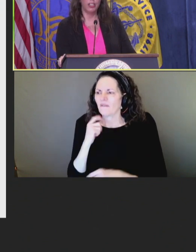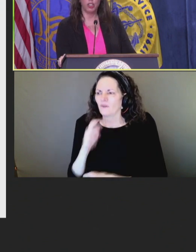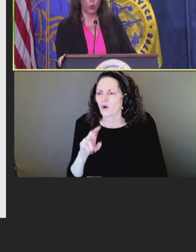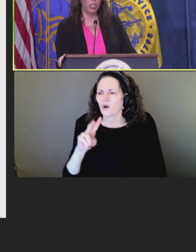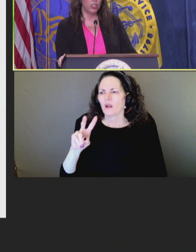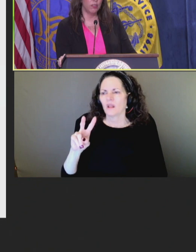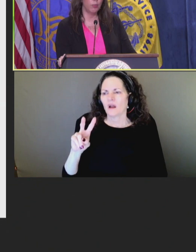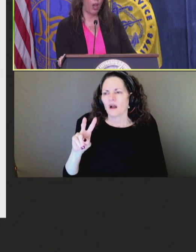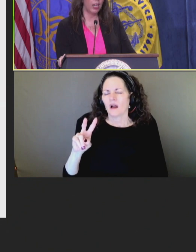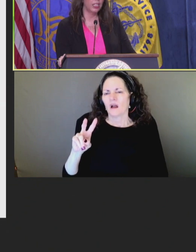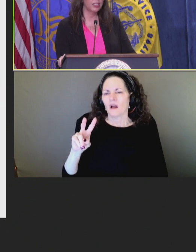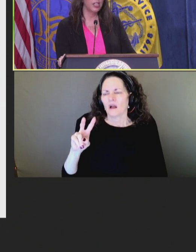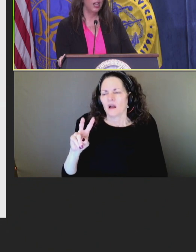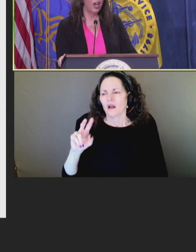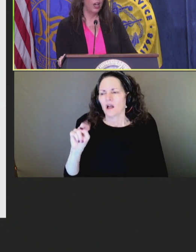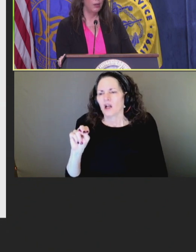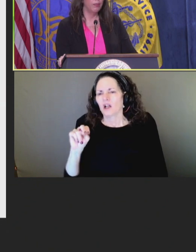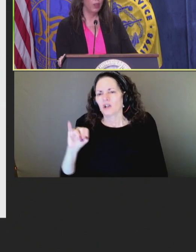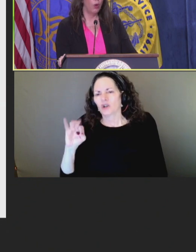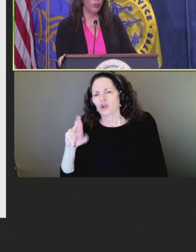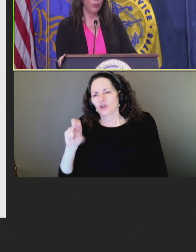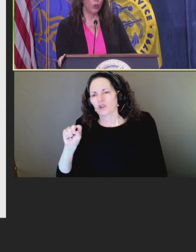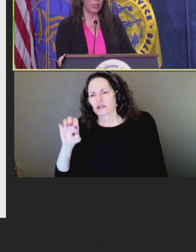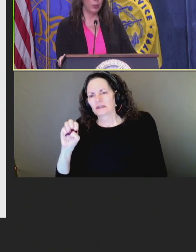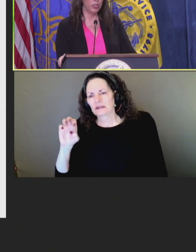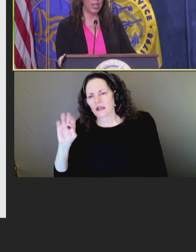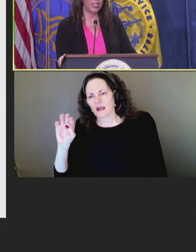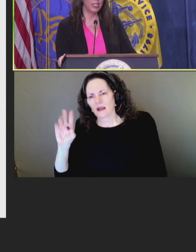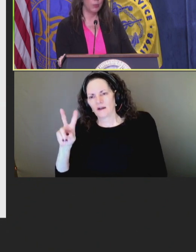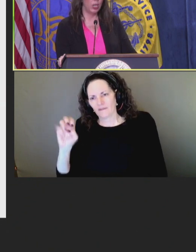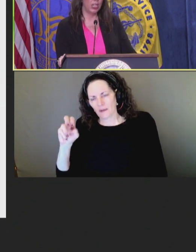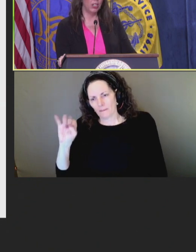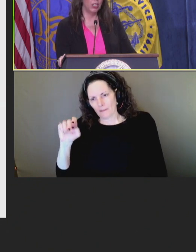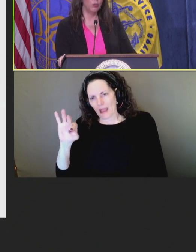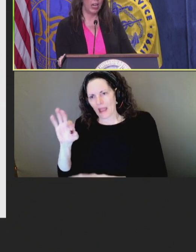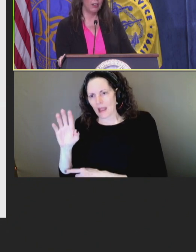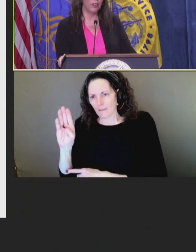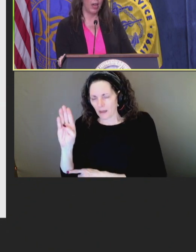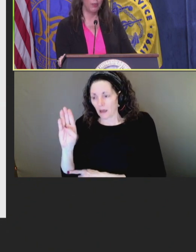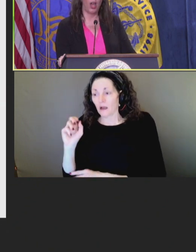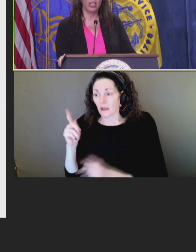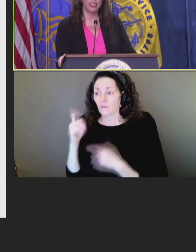shortage of the product, over 40 percent is pretty good rate for that product. And so,